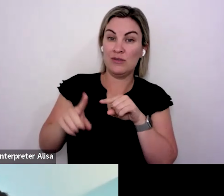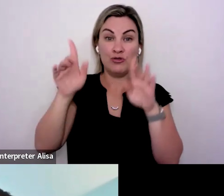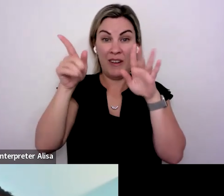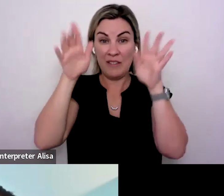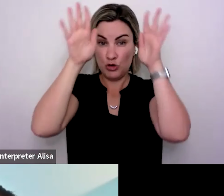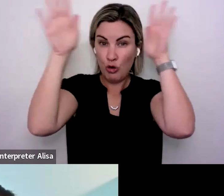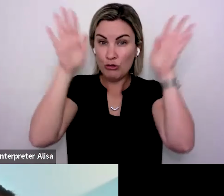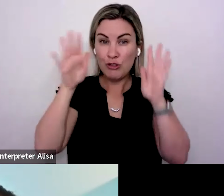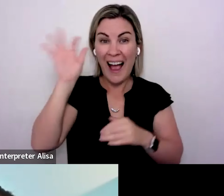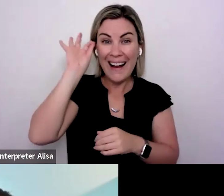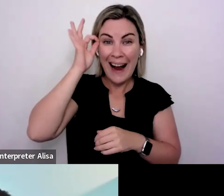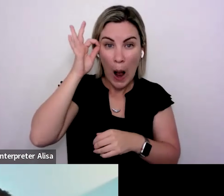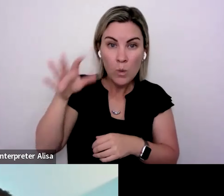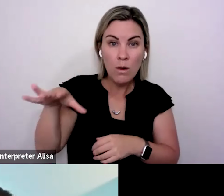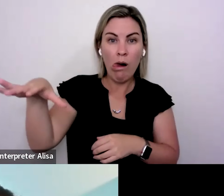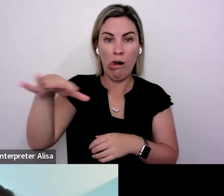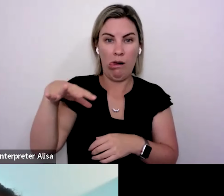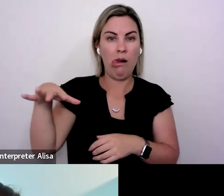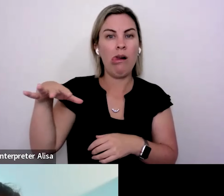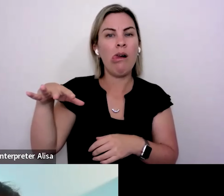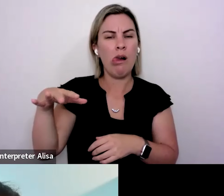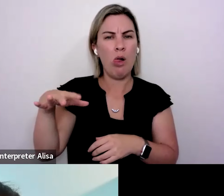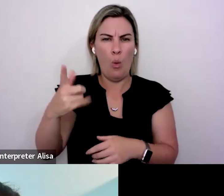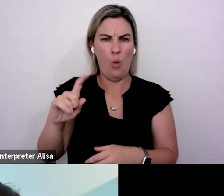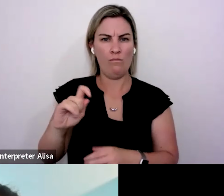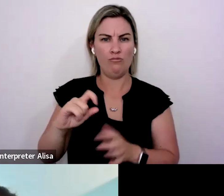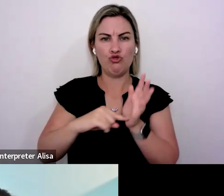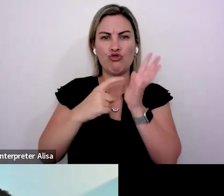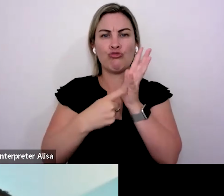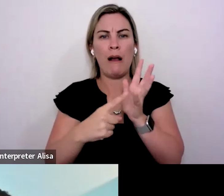or council or trust to visit a particular island.